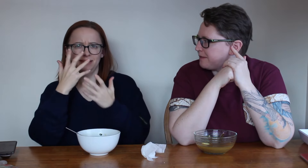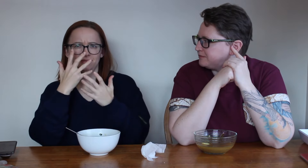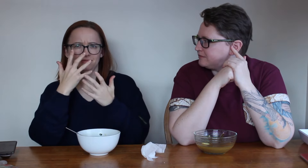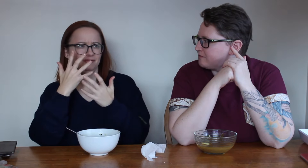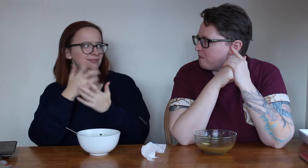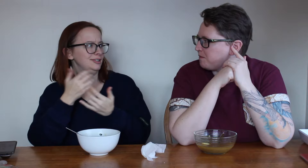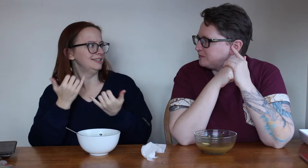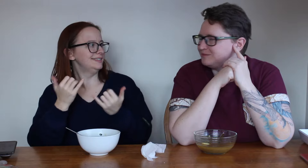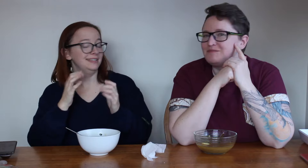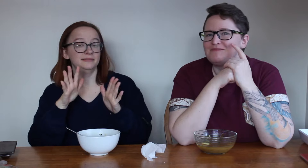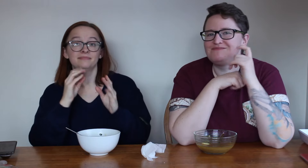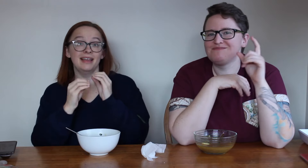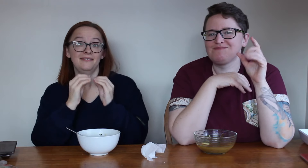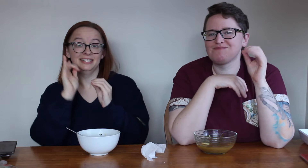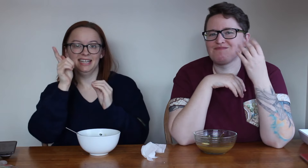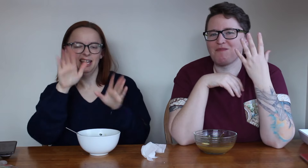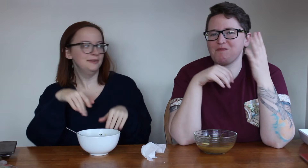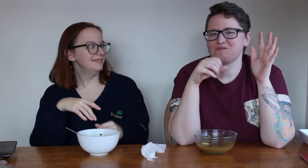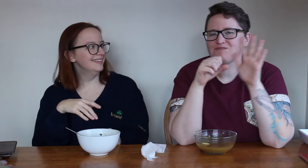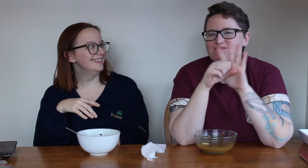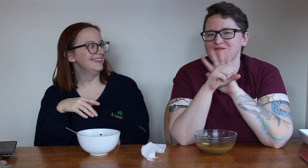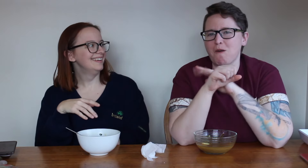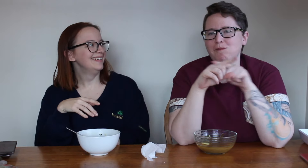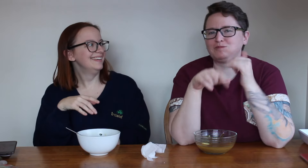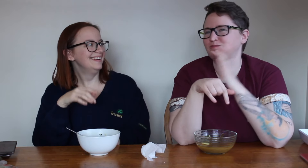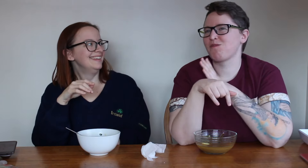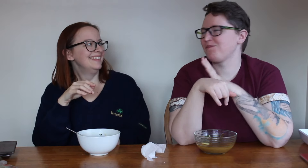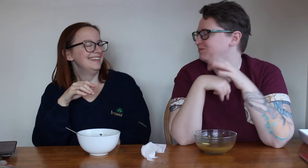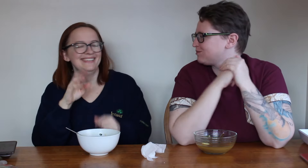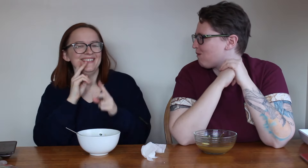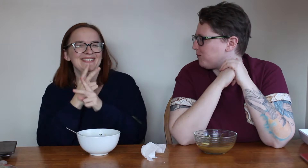For me it's kind of weird because I almost feel like a half stay-at-home mom, and half not